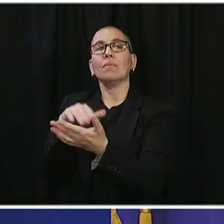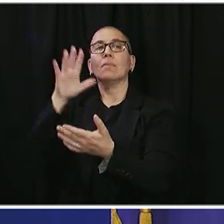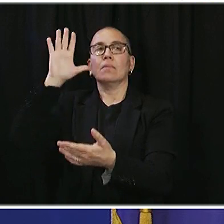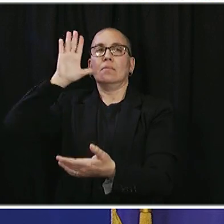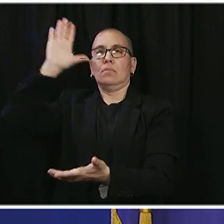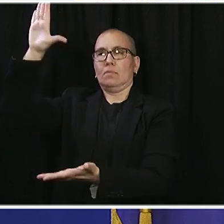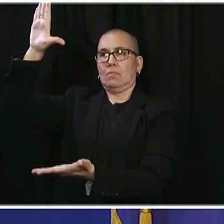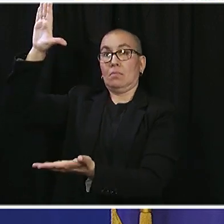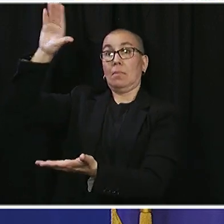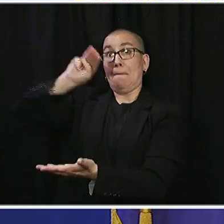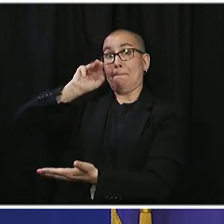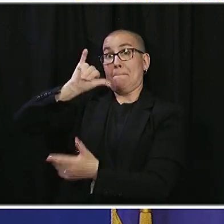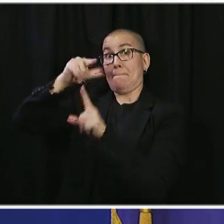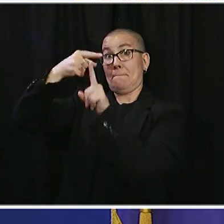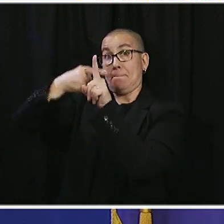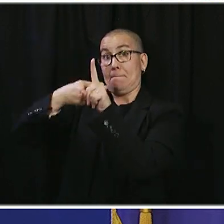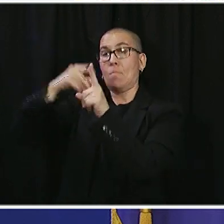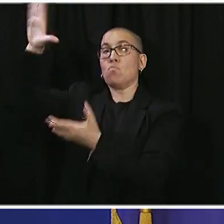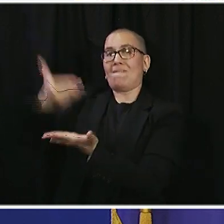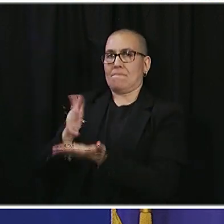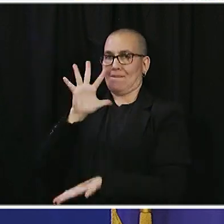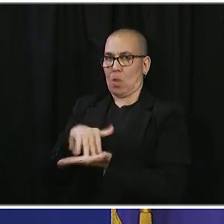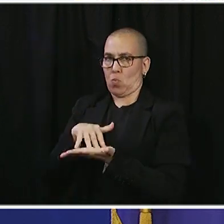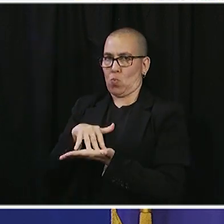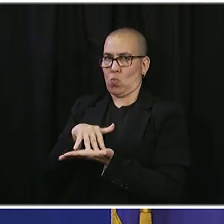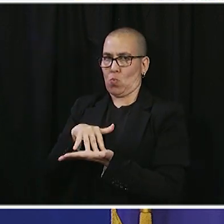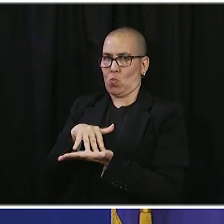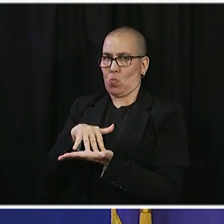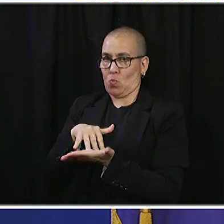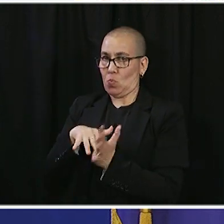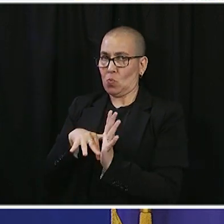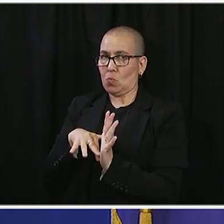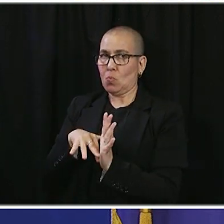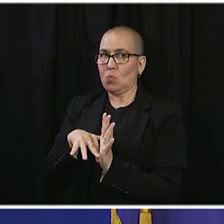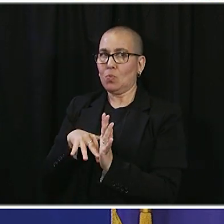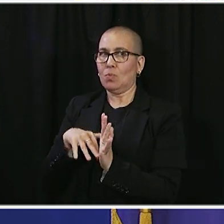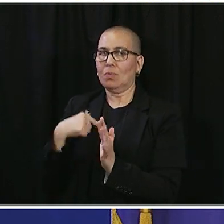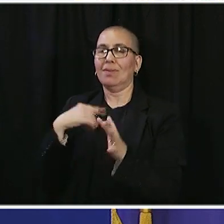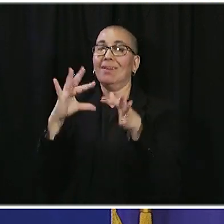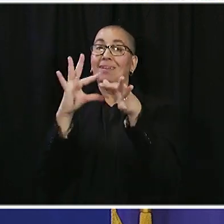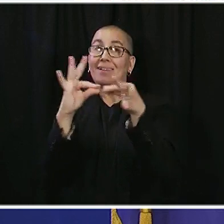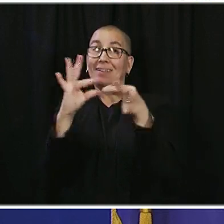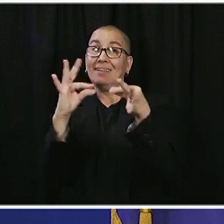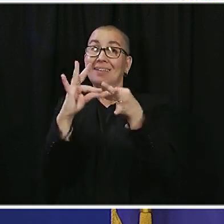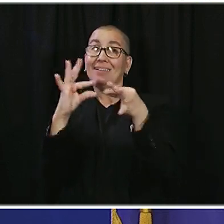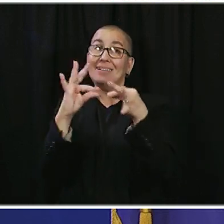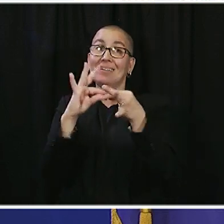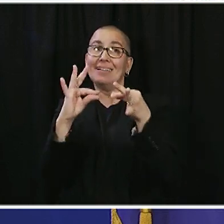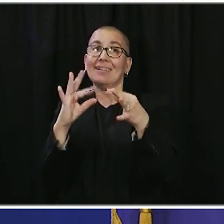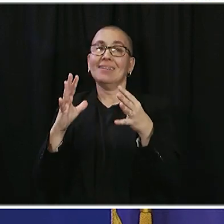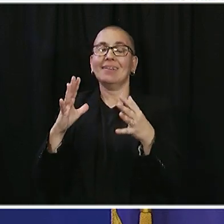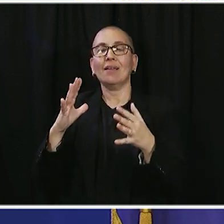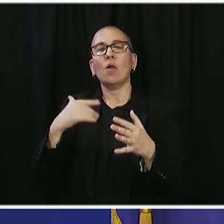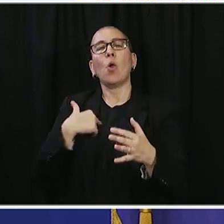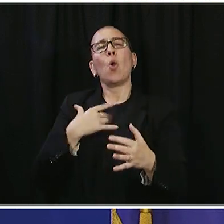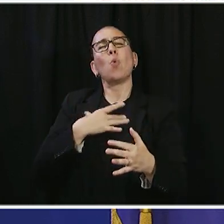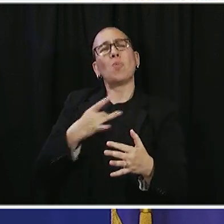MOVE TOWARDS A BUILDUP OF 20,000. I THOUGHT THE PROJECTION, AND WE'LL SEE, JAN CAN MAYBE TALK ABOUT THIS, WAS